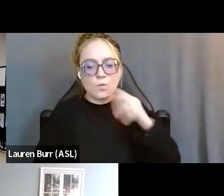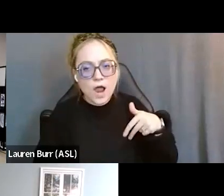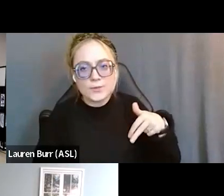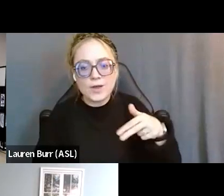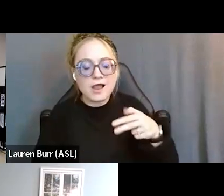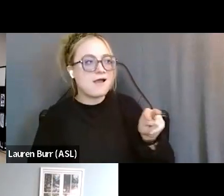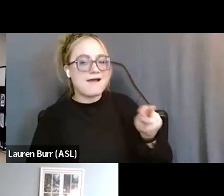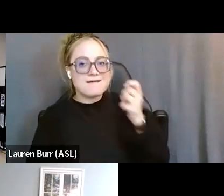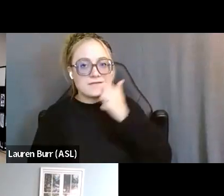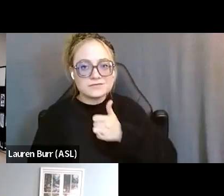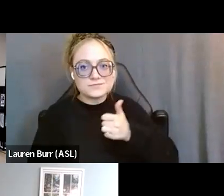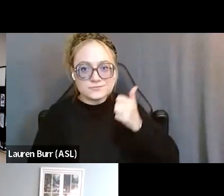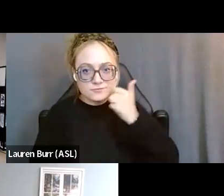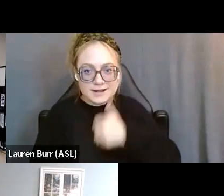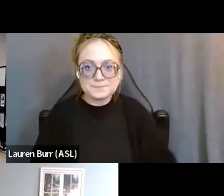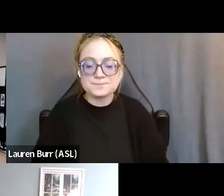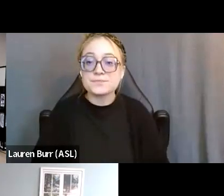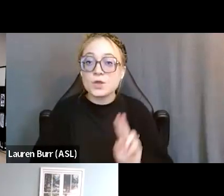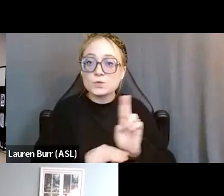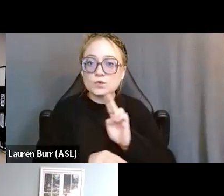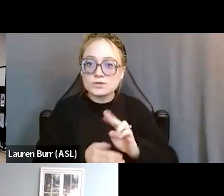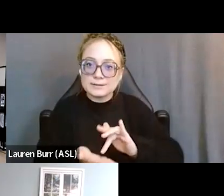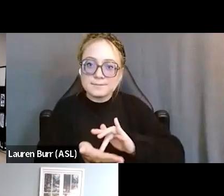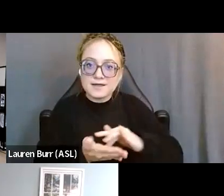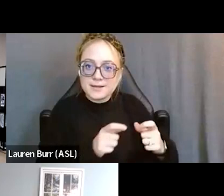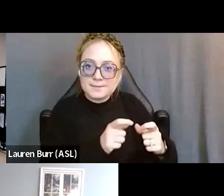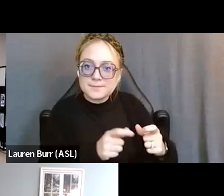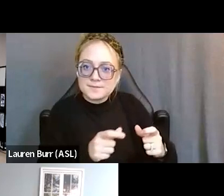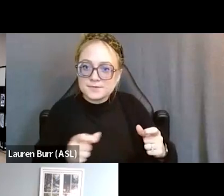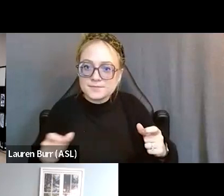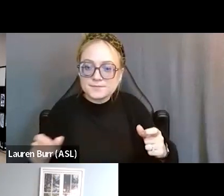using pill organizers and talking about leaving